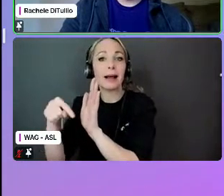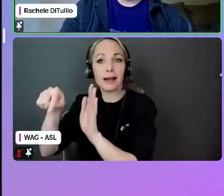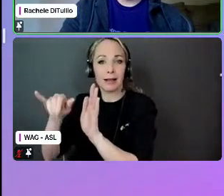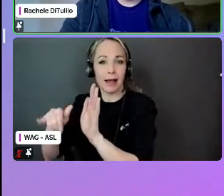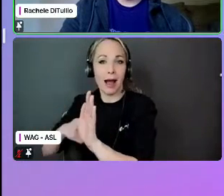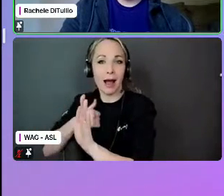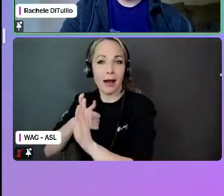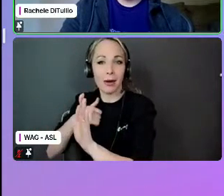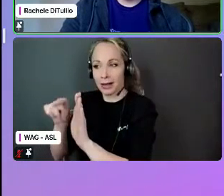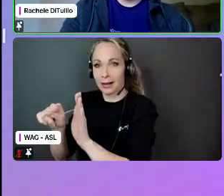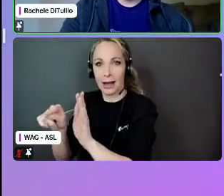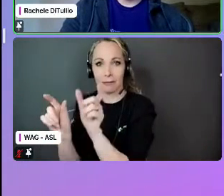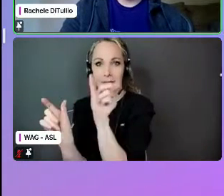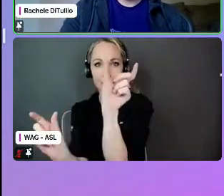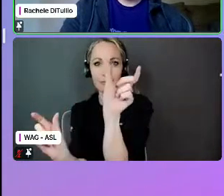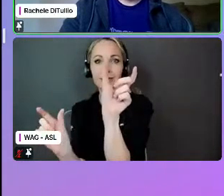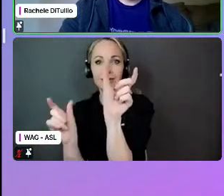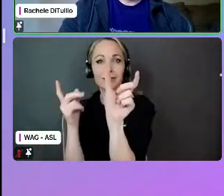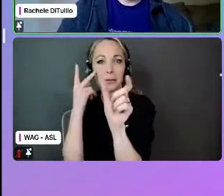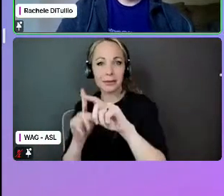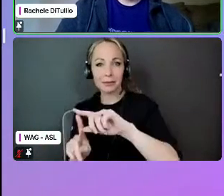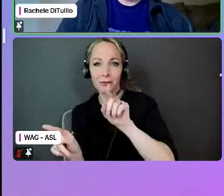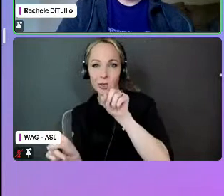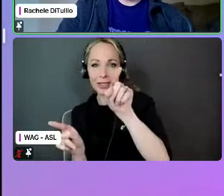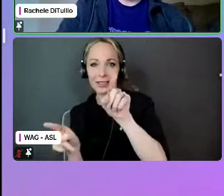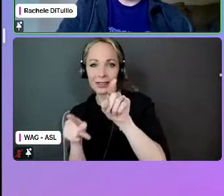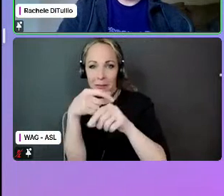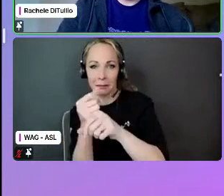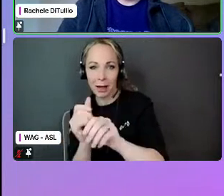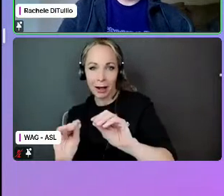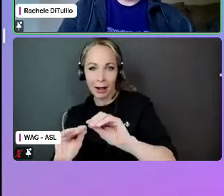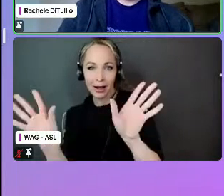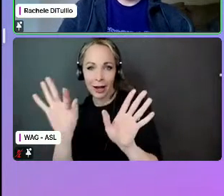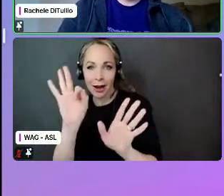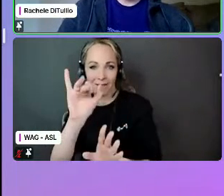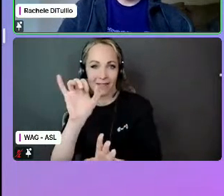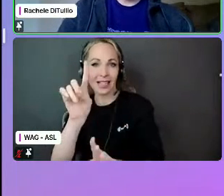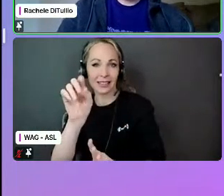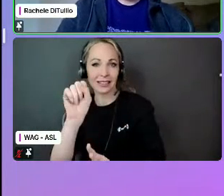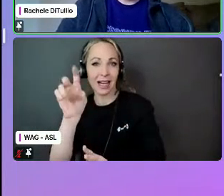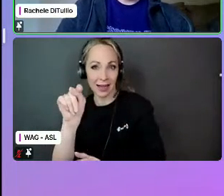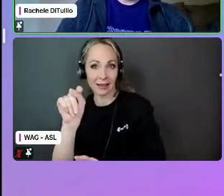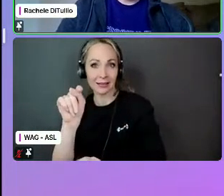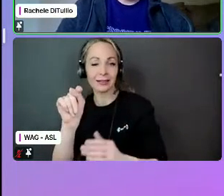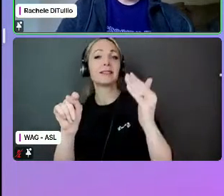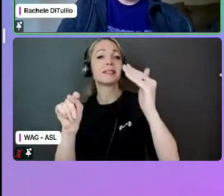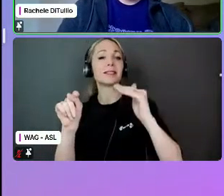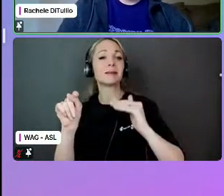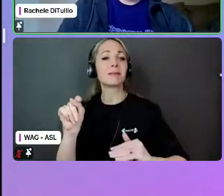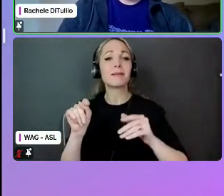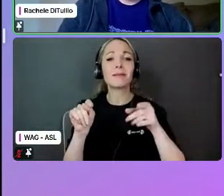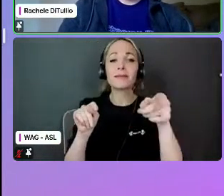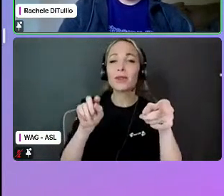something like that. So let's look at what this looks like for